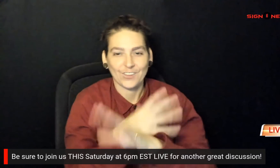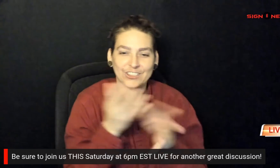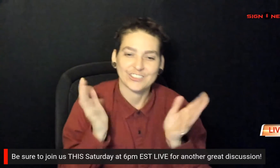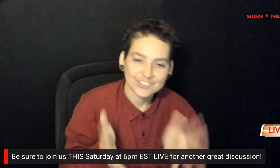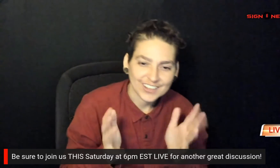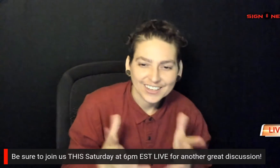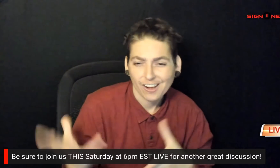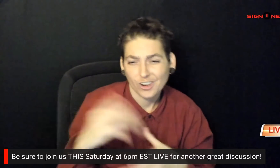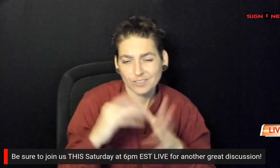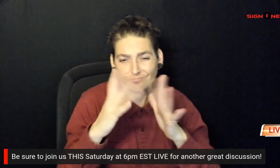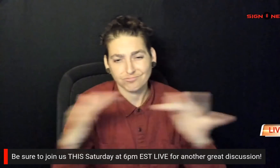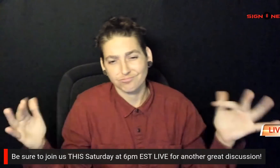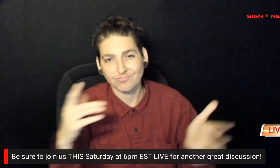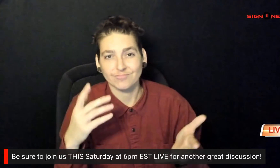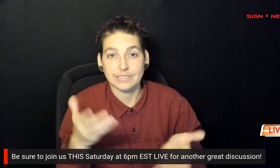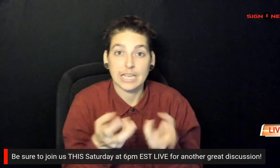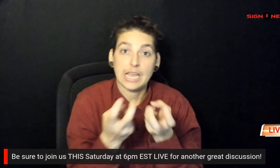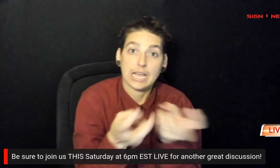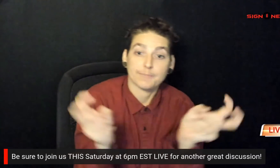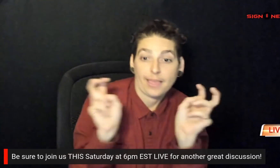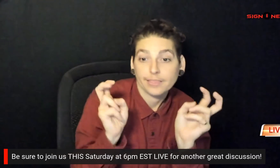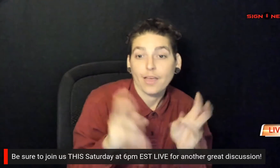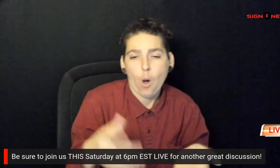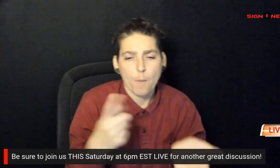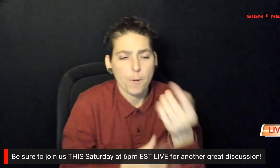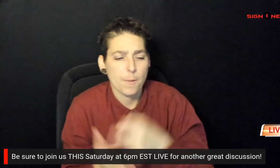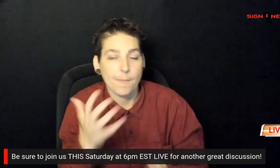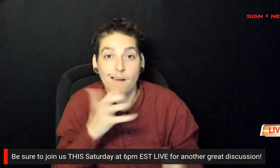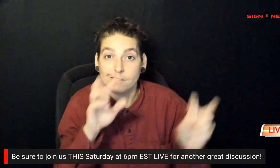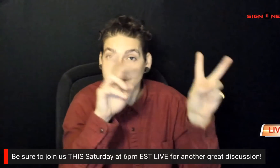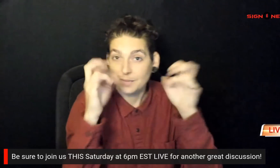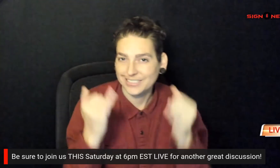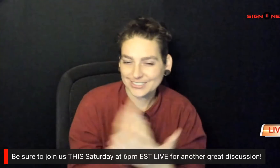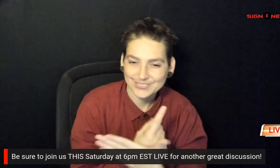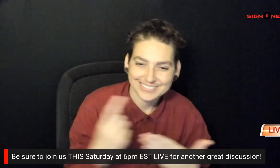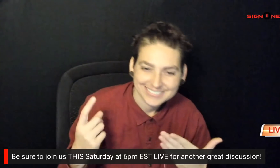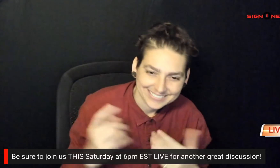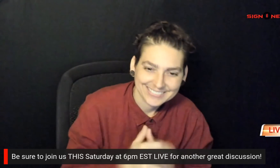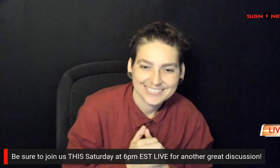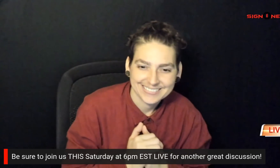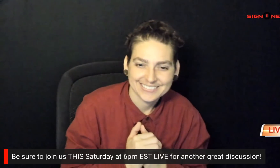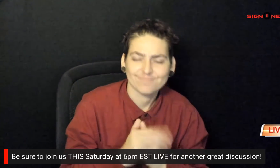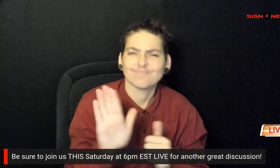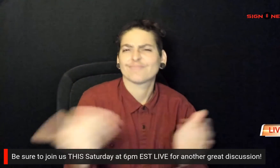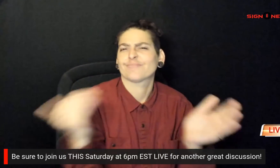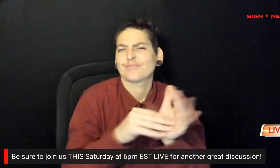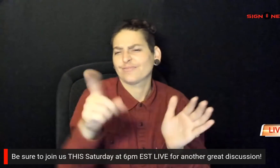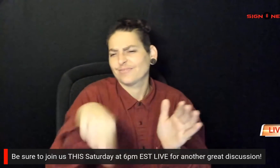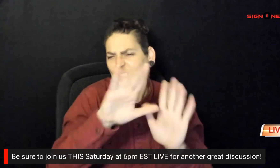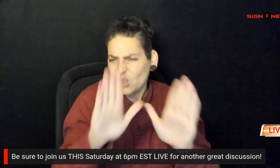of diverse guests to discuss the hot topics of the week again be sure to post your thoughts